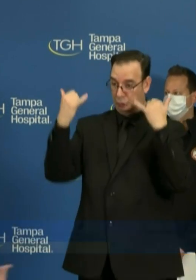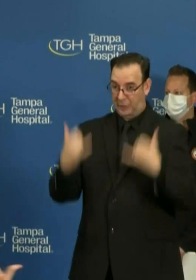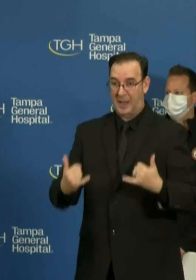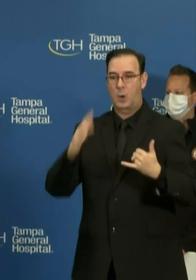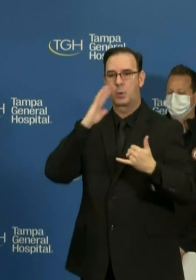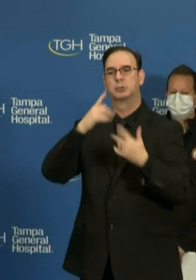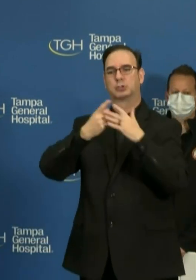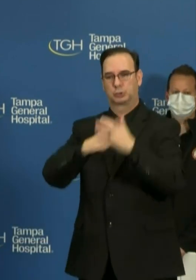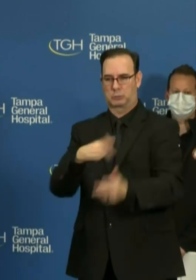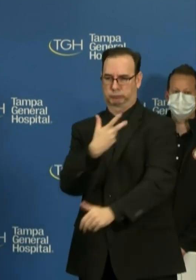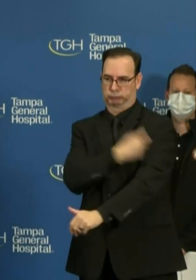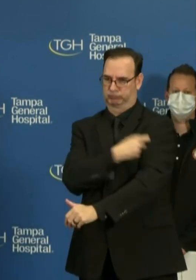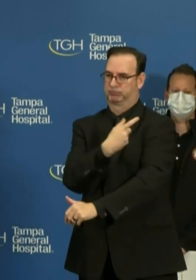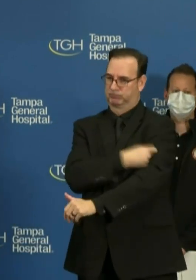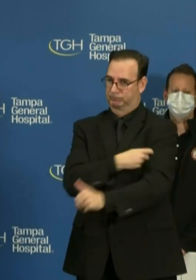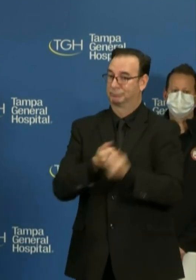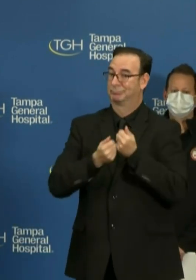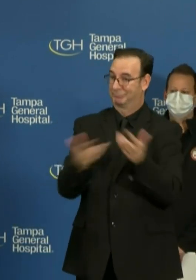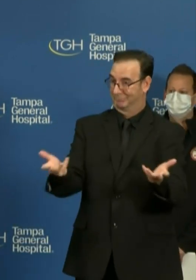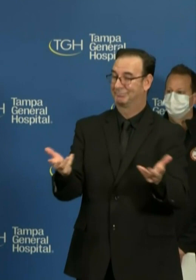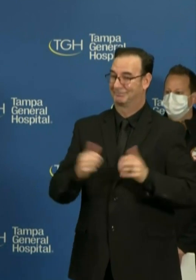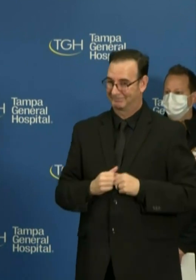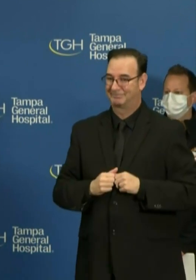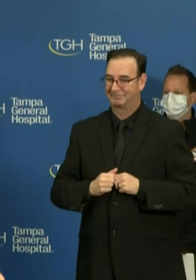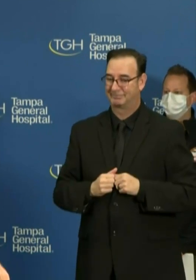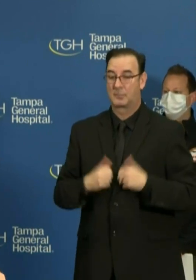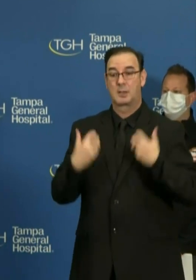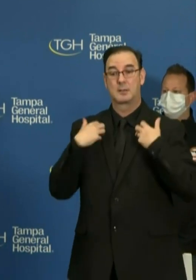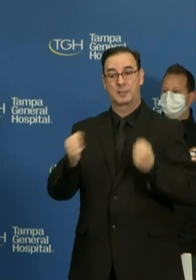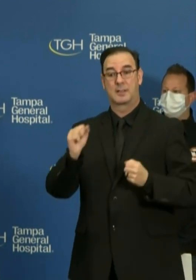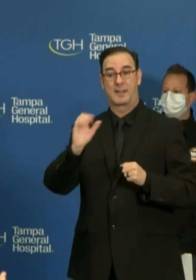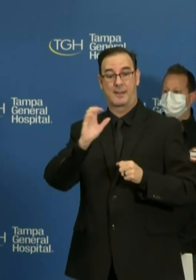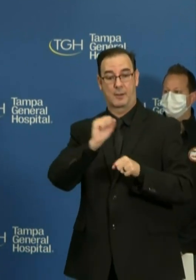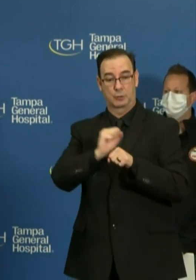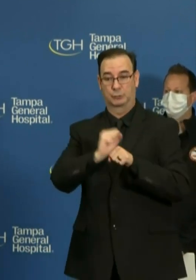IN TOTAL LORD IT IS EXPECT TO GET ALMOST 100,000 DOSES OF THE SHOT THIS WEEK.